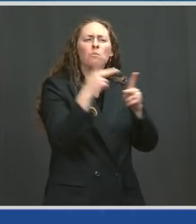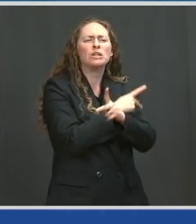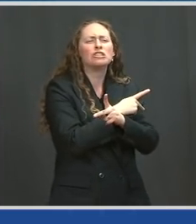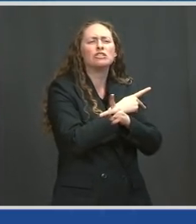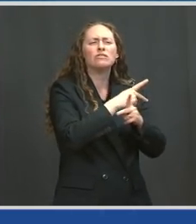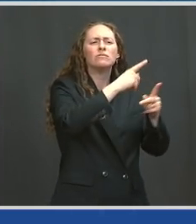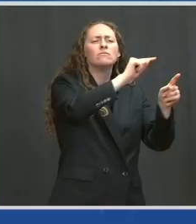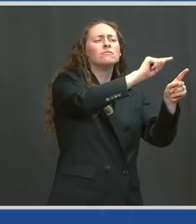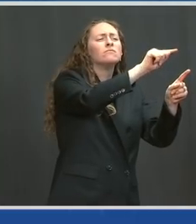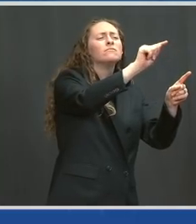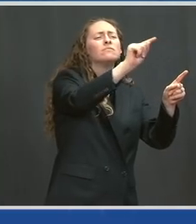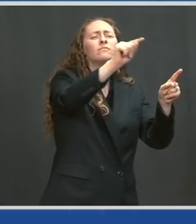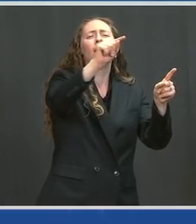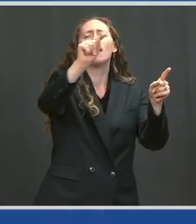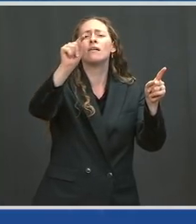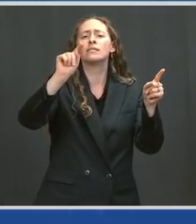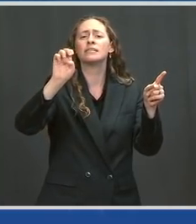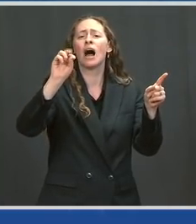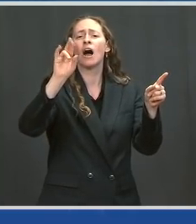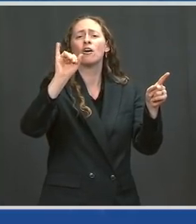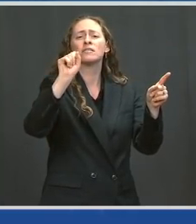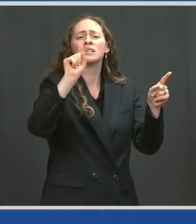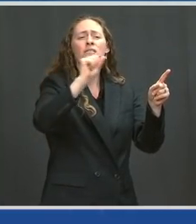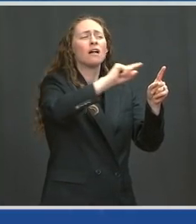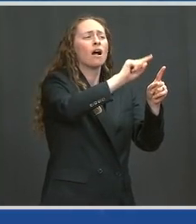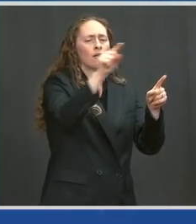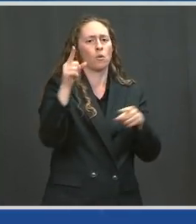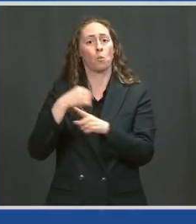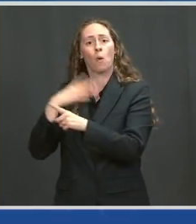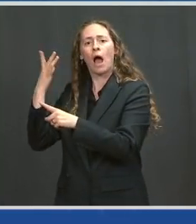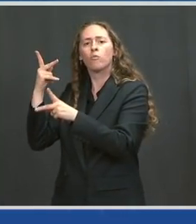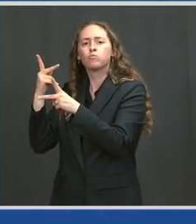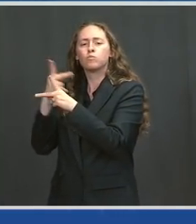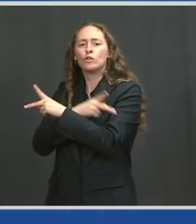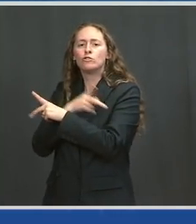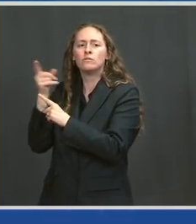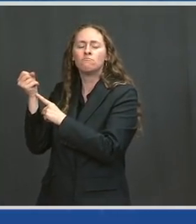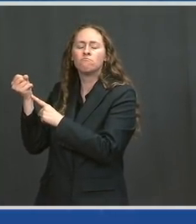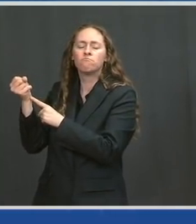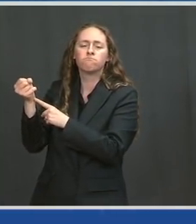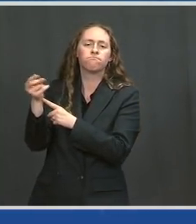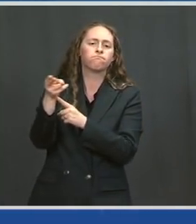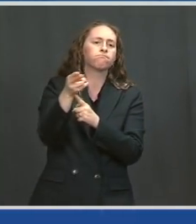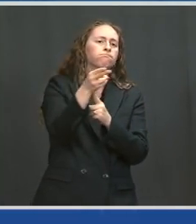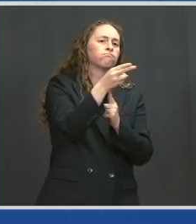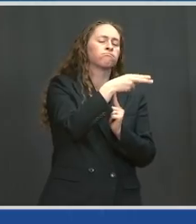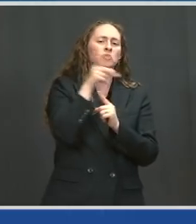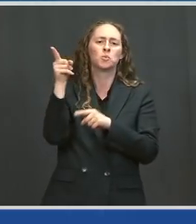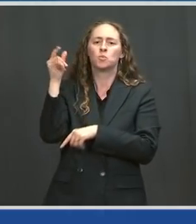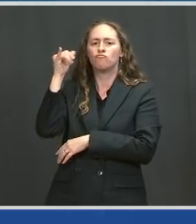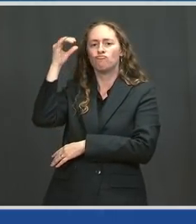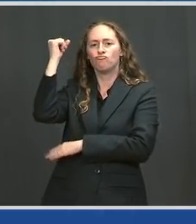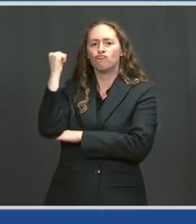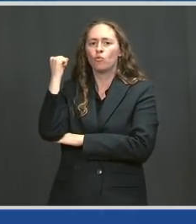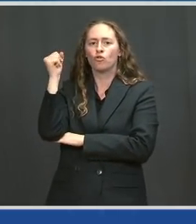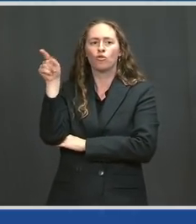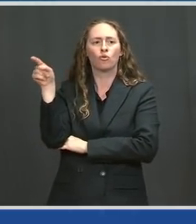That's not me. That's the intelligence community under both Trump and under my administration.